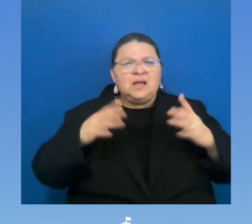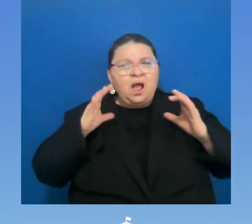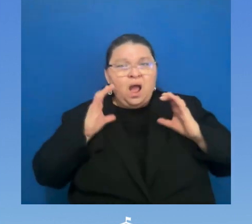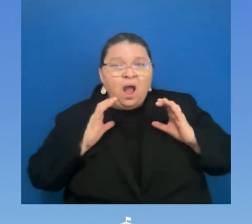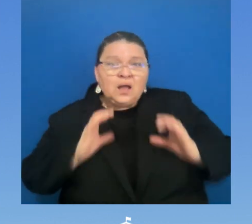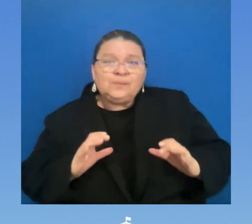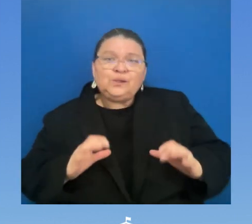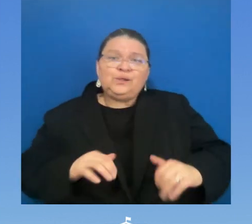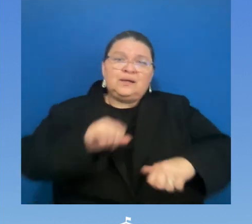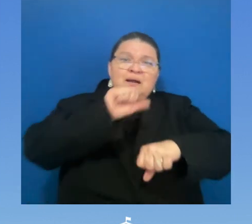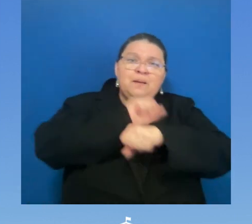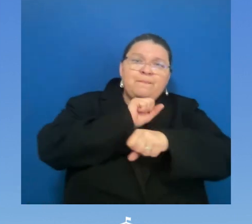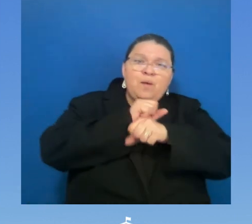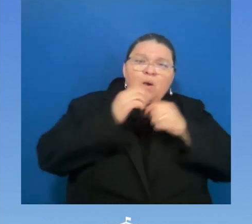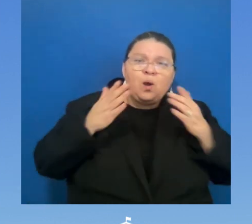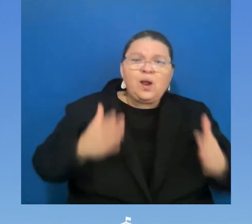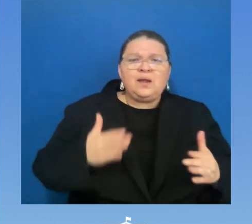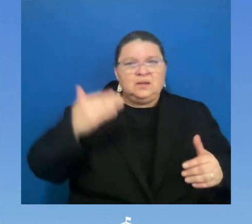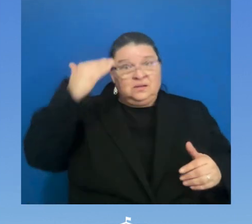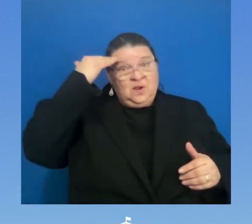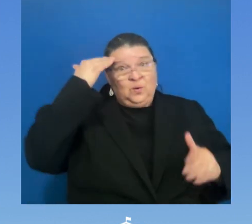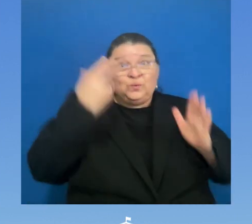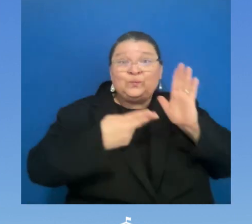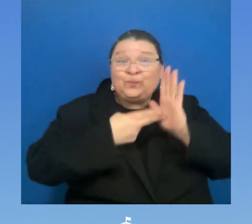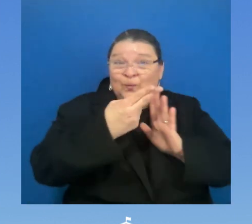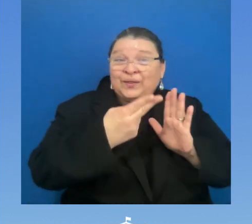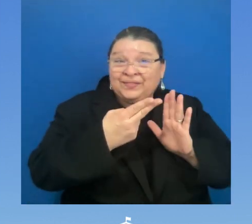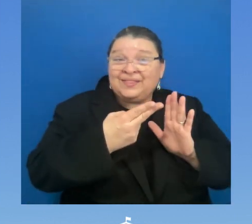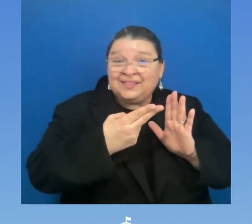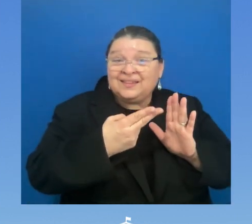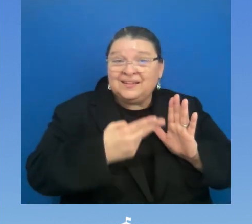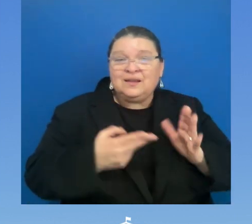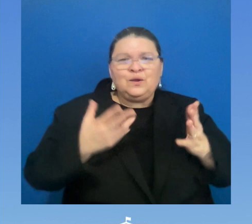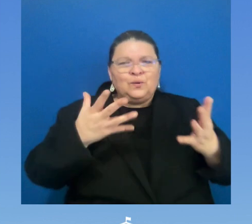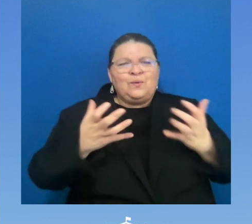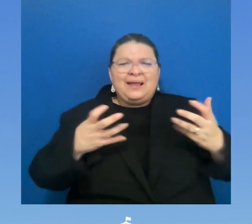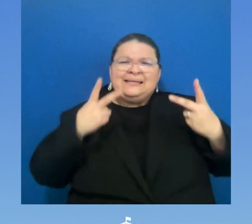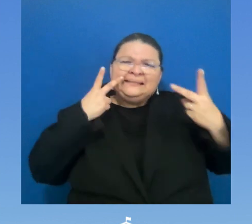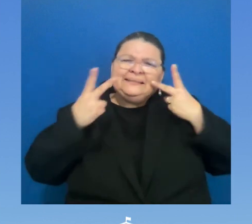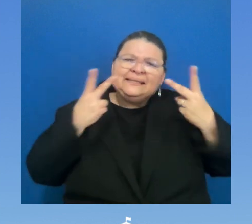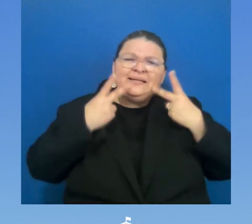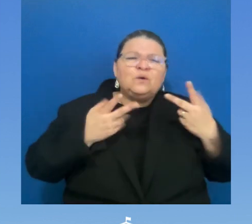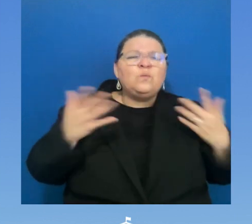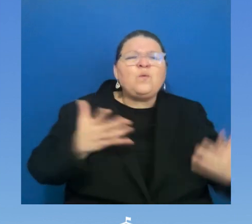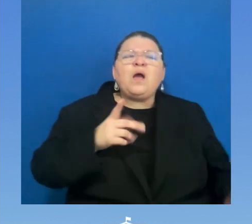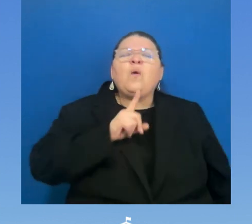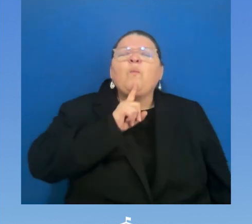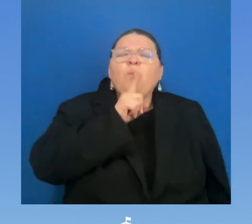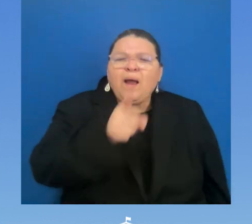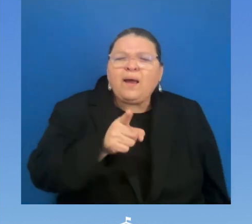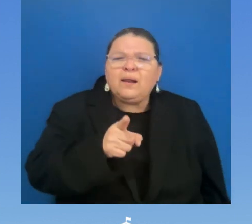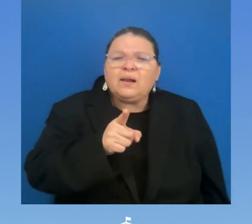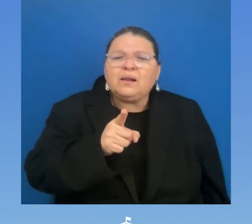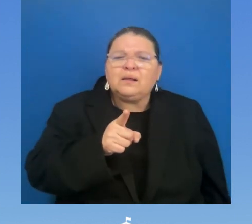what is real about values driven companies and what is not real. We and I believe that our culture and core values